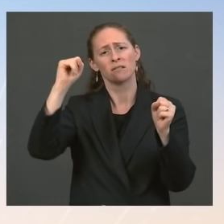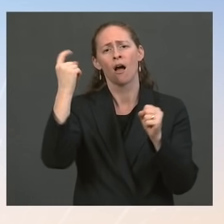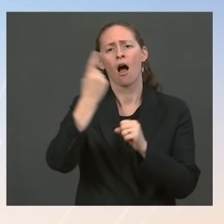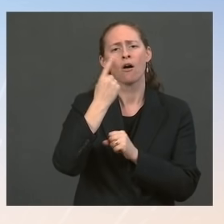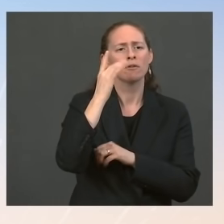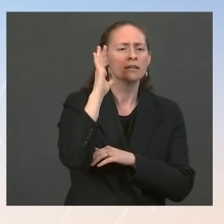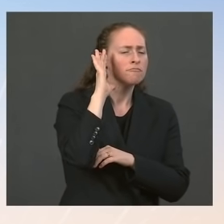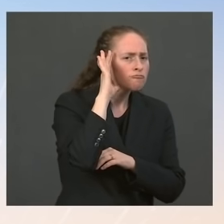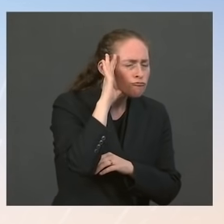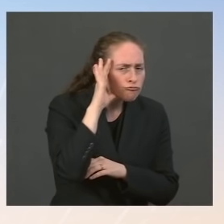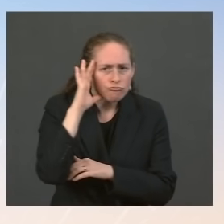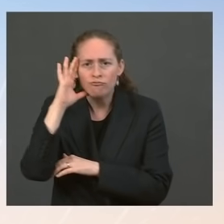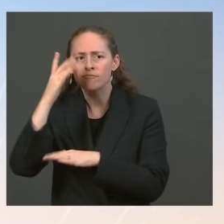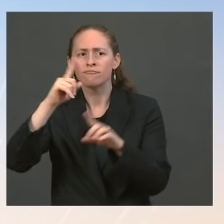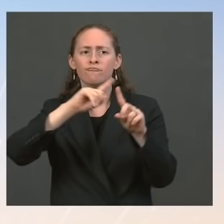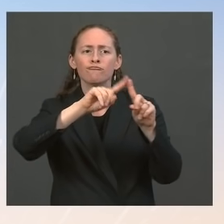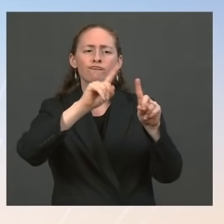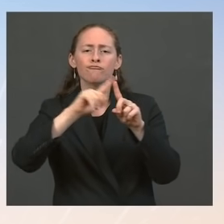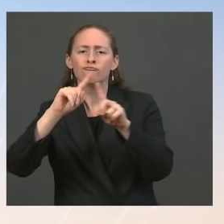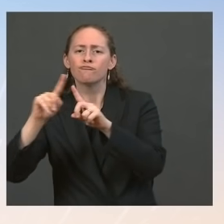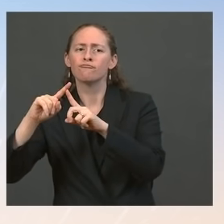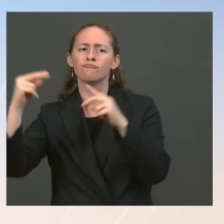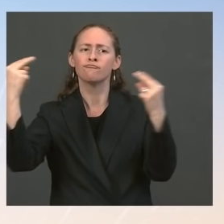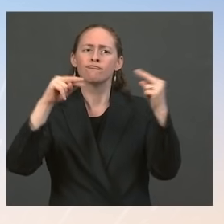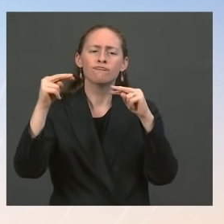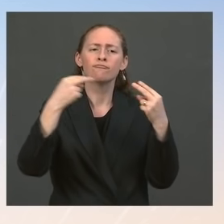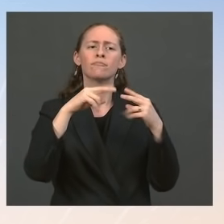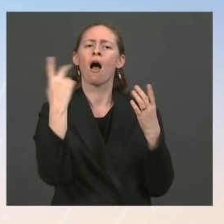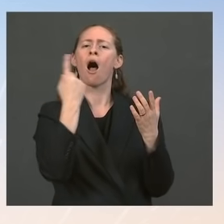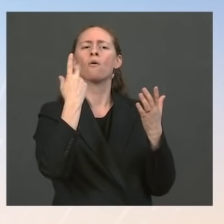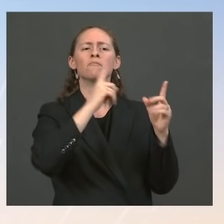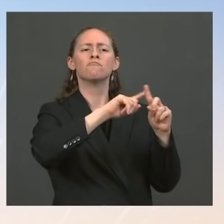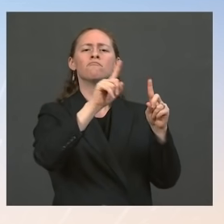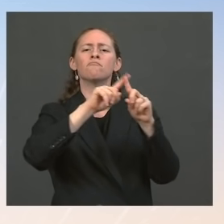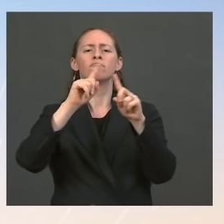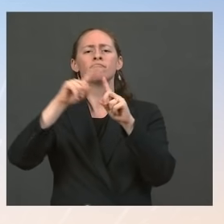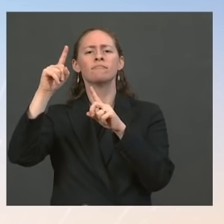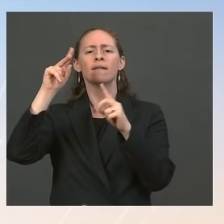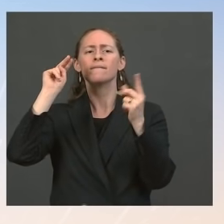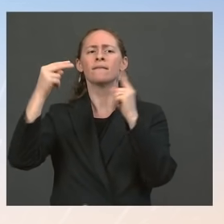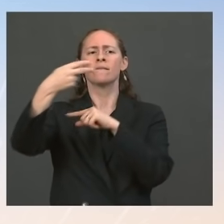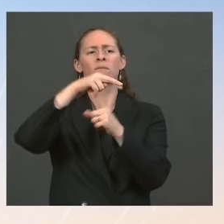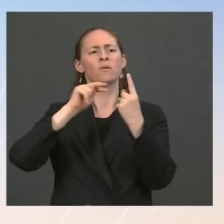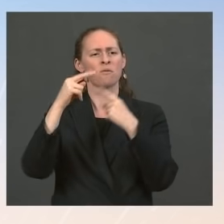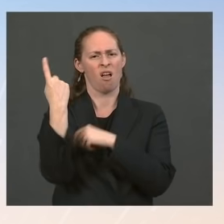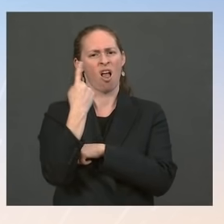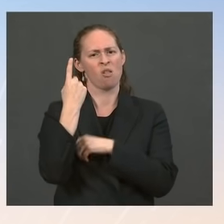and ask for and push for a range of opinions on every national security decision that he makes.